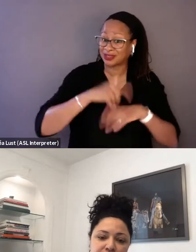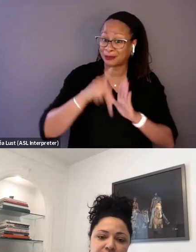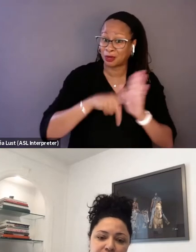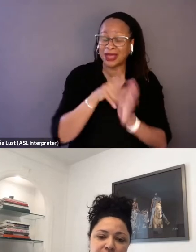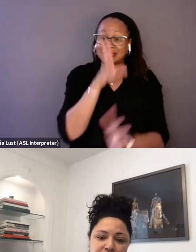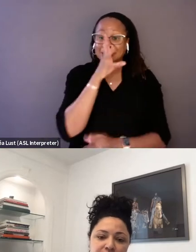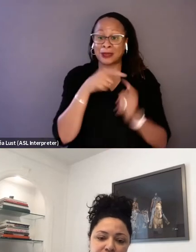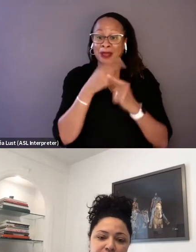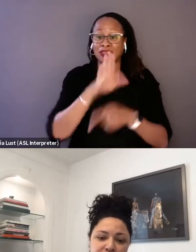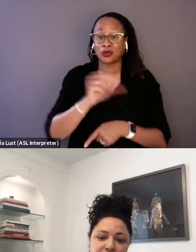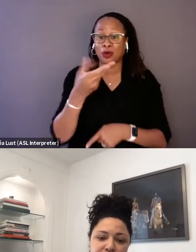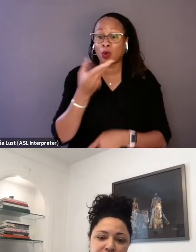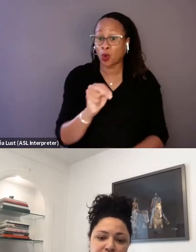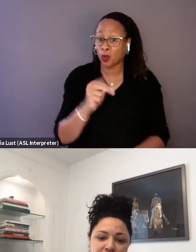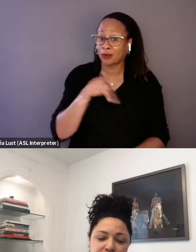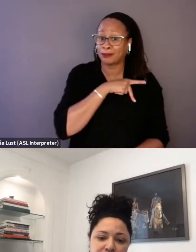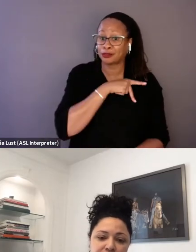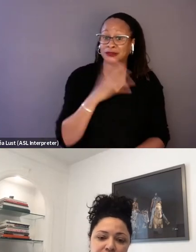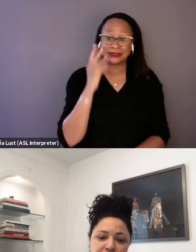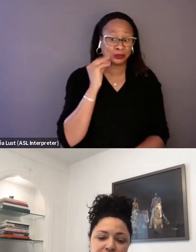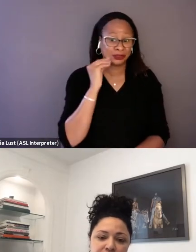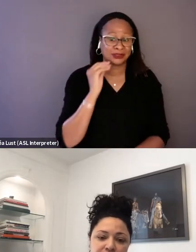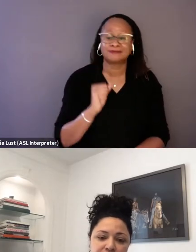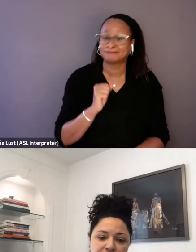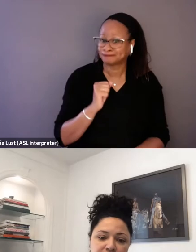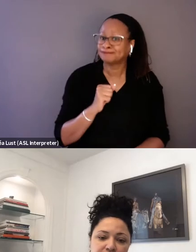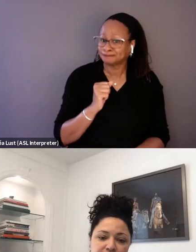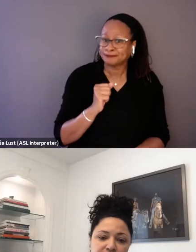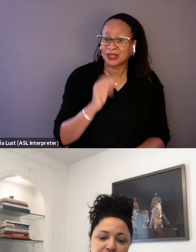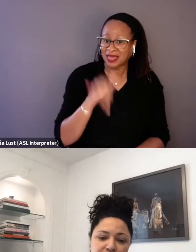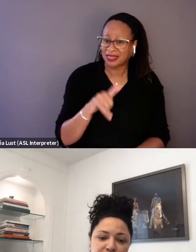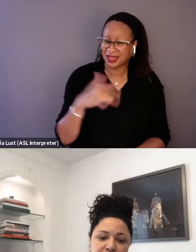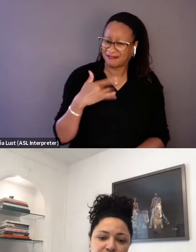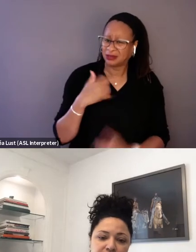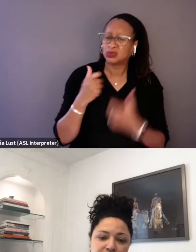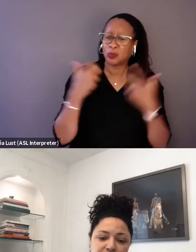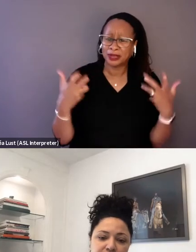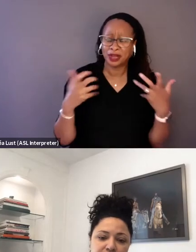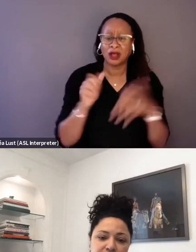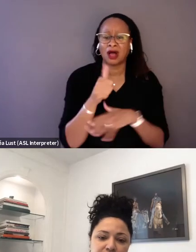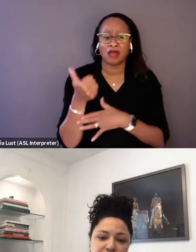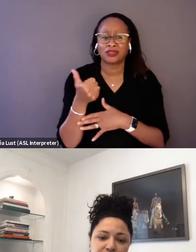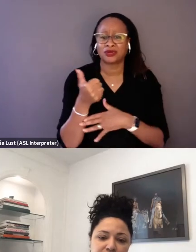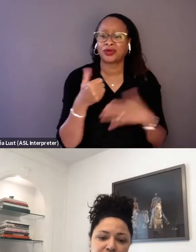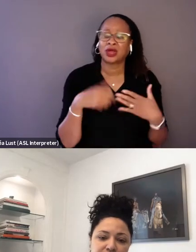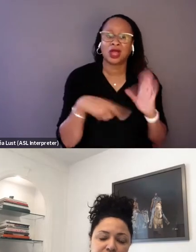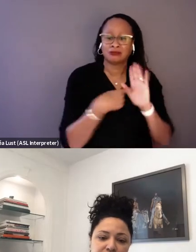about their own personal experiences. And I feel like so many other renderings of queer history.